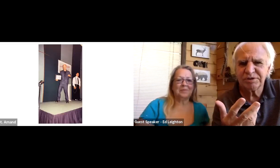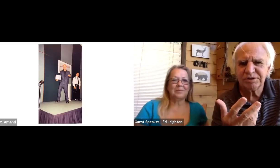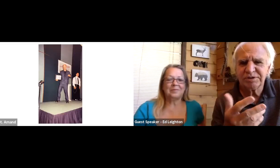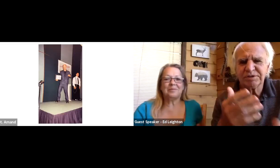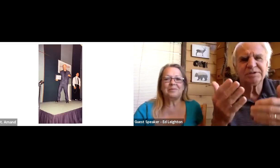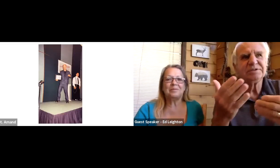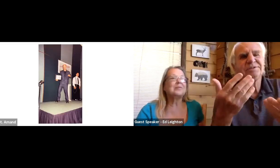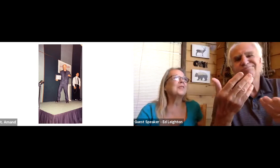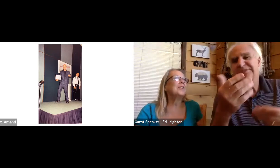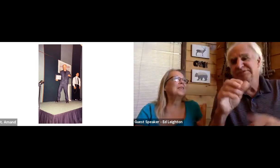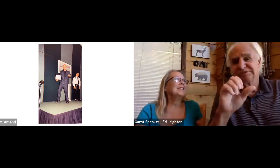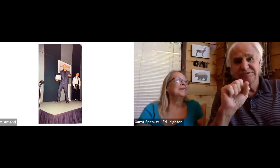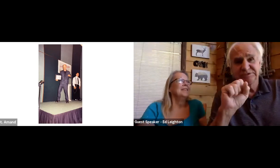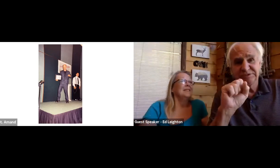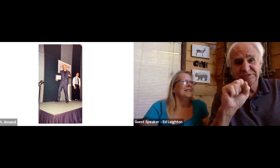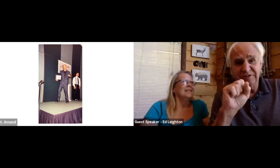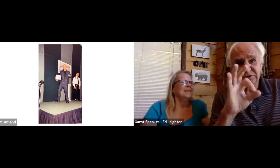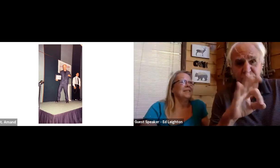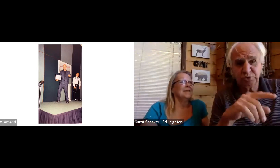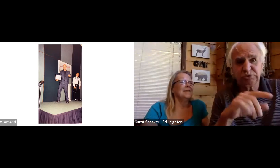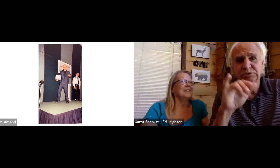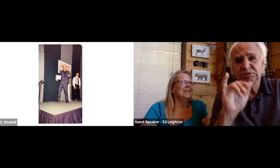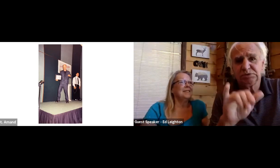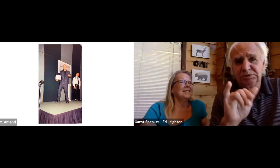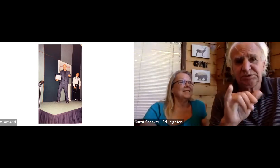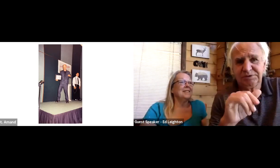Ed: I'm not sure what we're supposed to talk about.